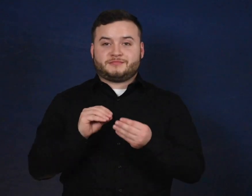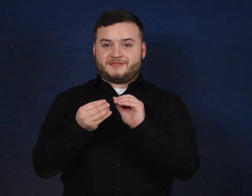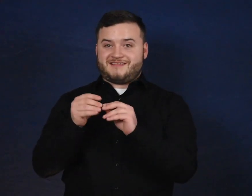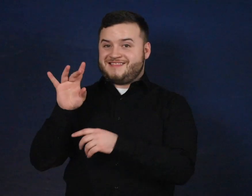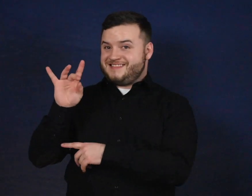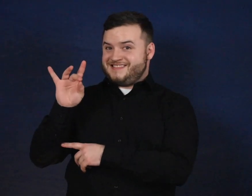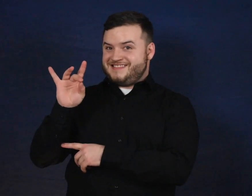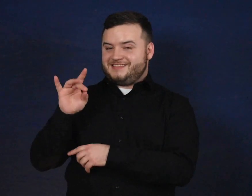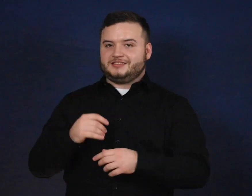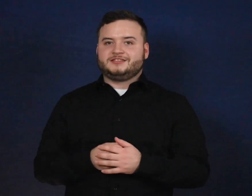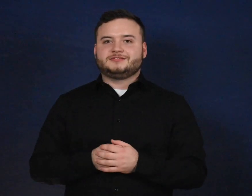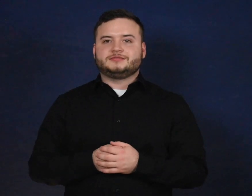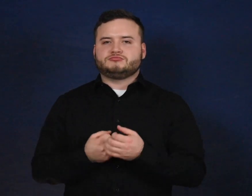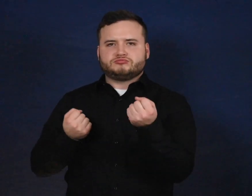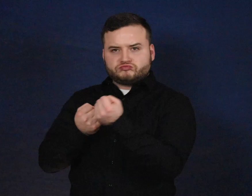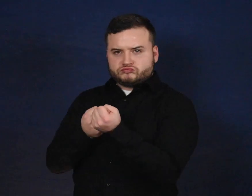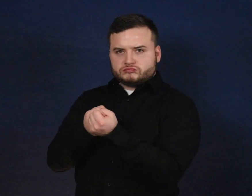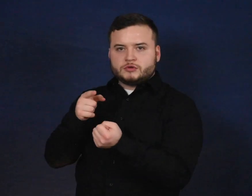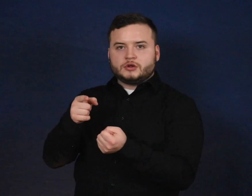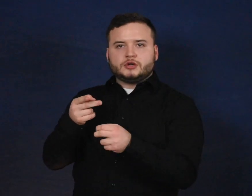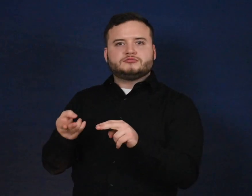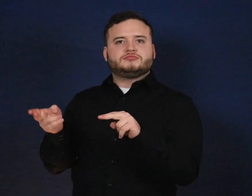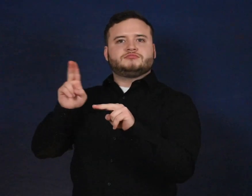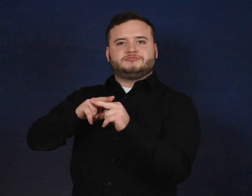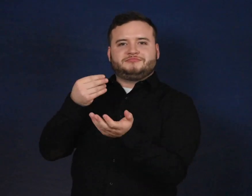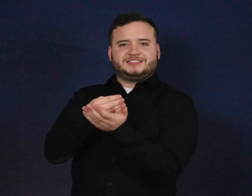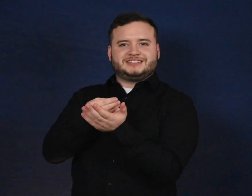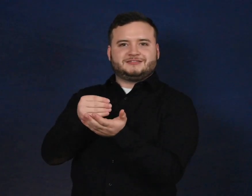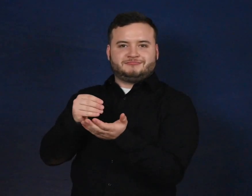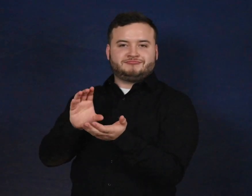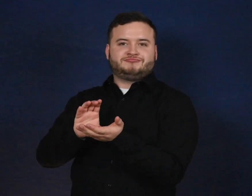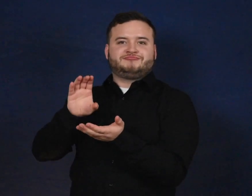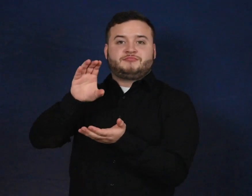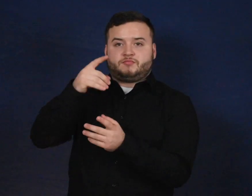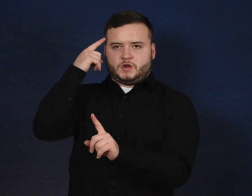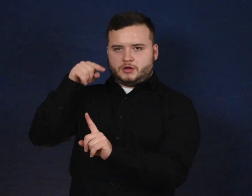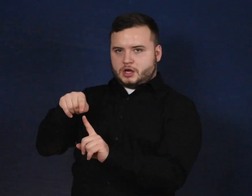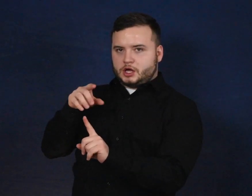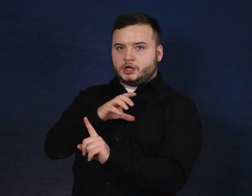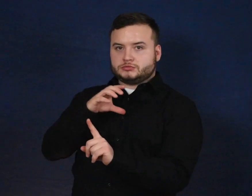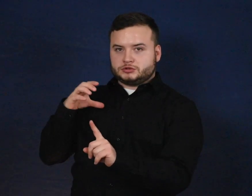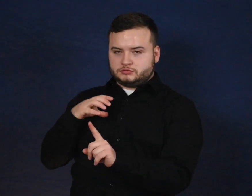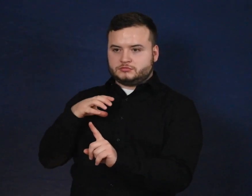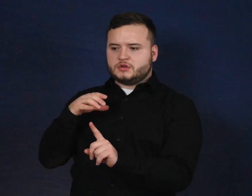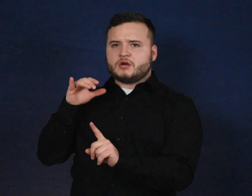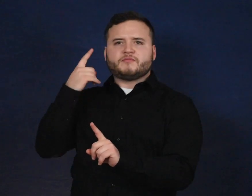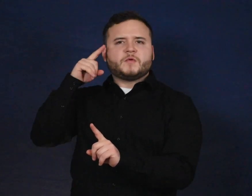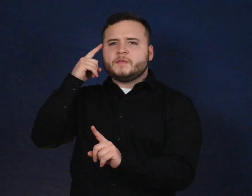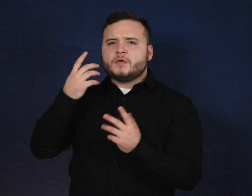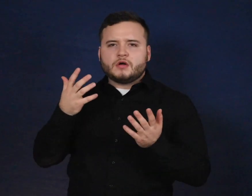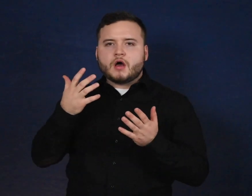8. Support an increase in funds for the Commission